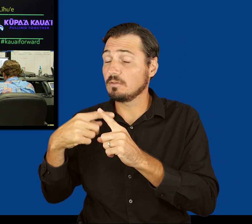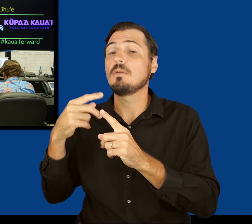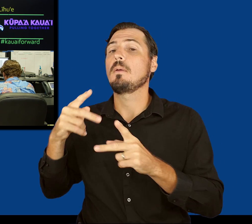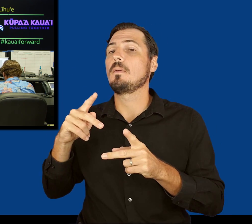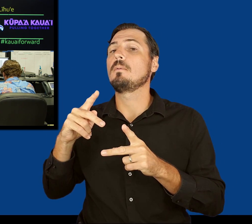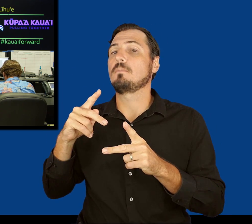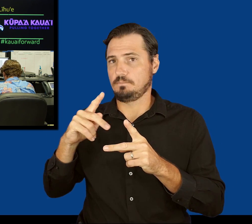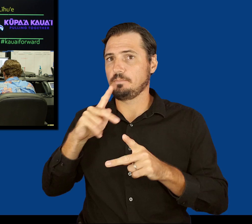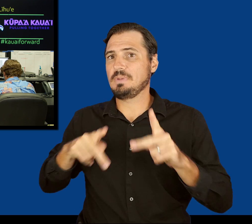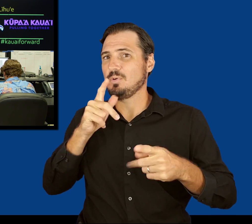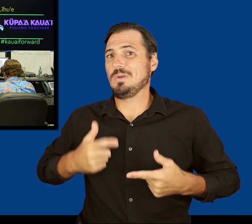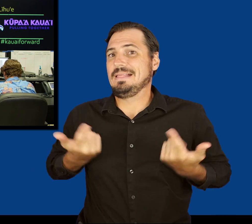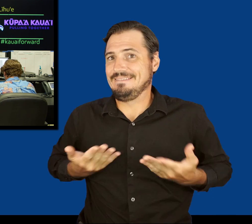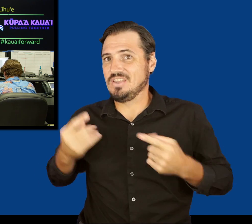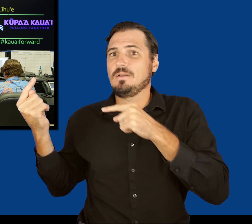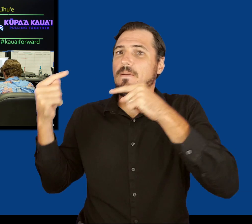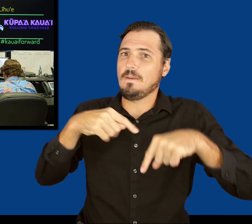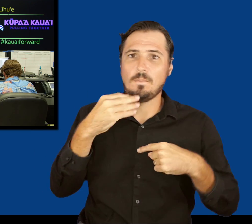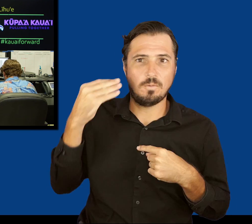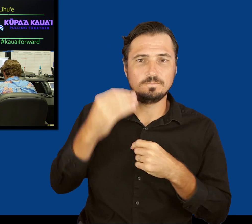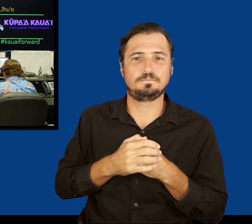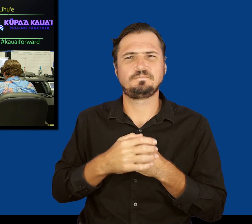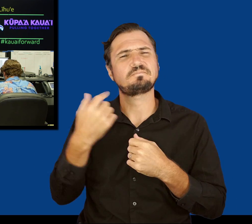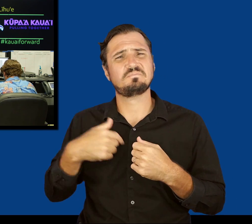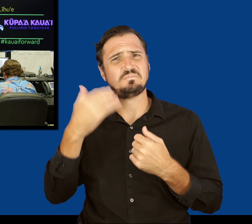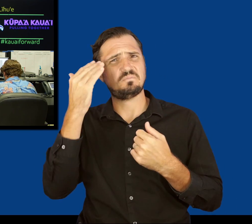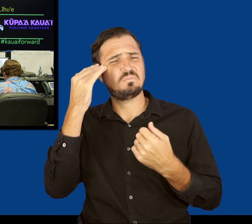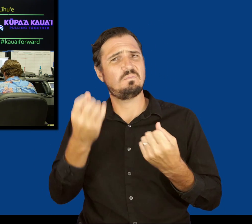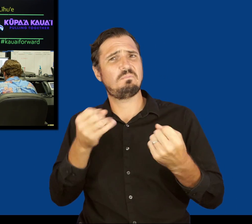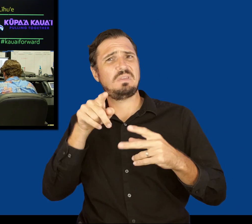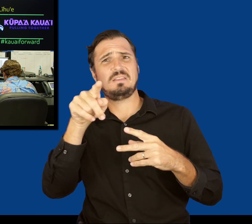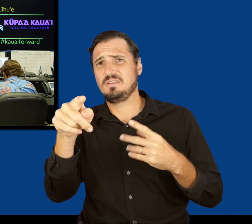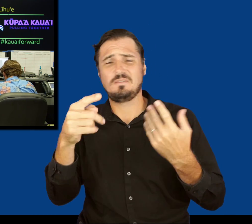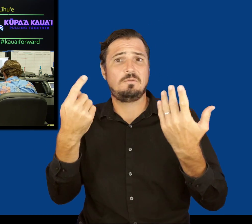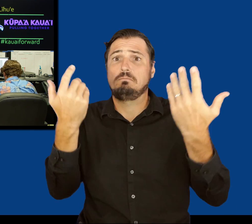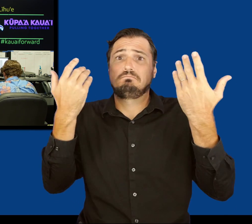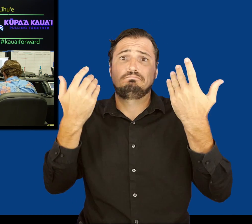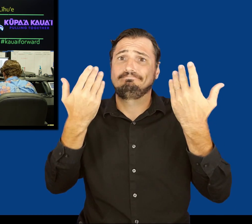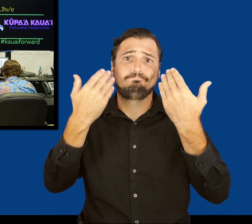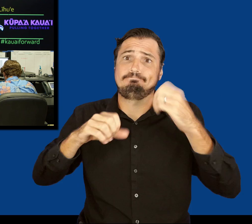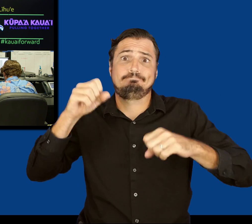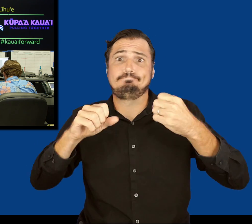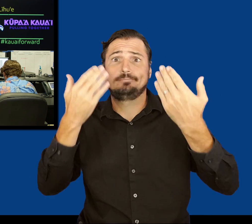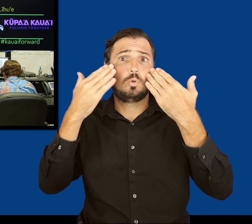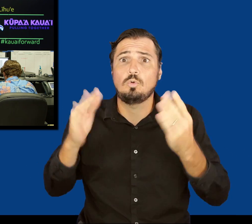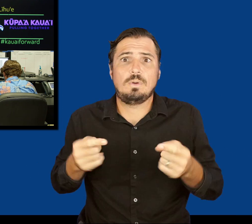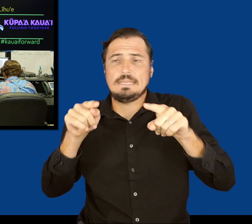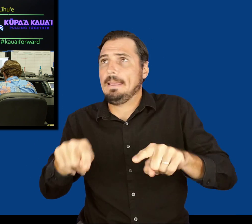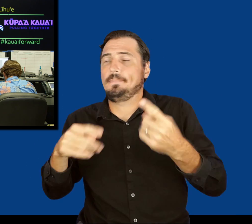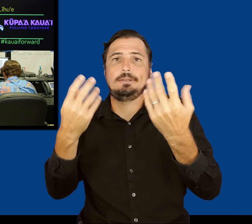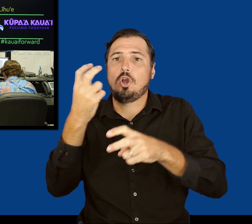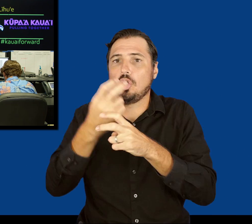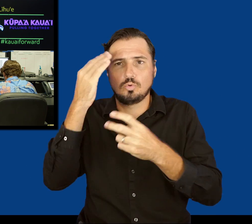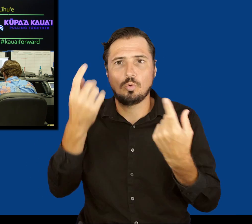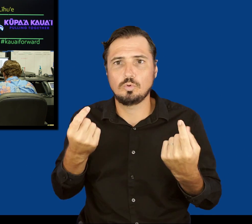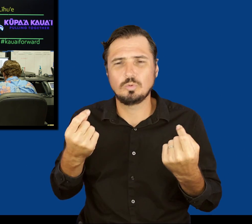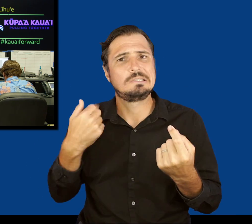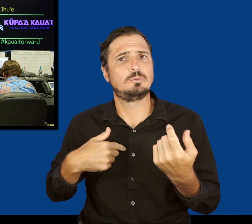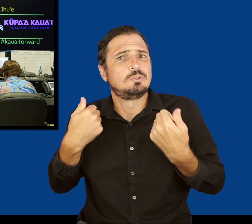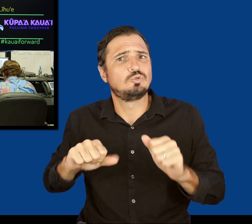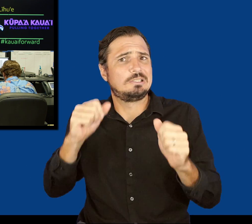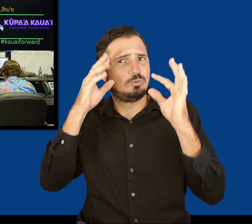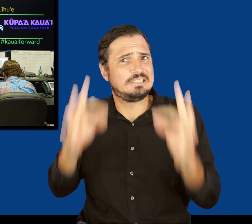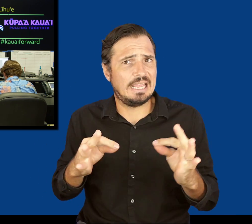We recognize that the uncertainty is a big problem for our community, and we are trying to reach resolution as soon as possible. We will announce any updates as details are confirmed